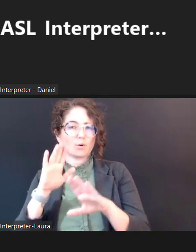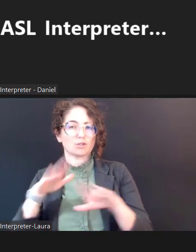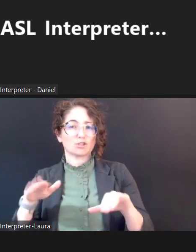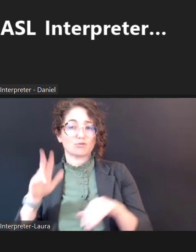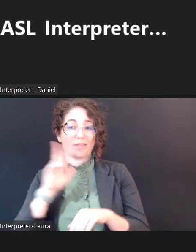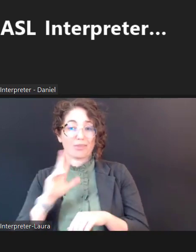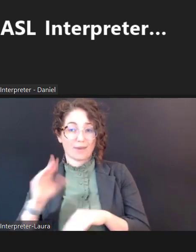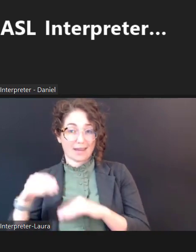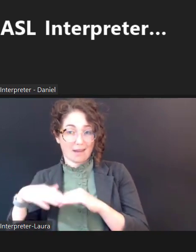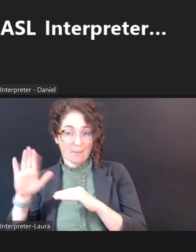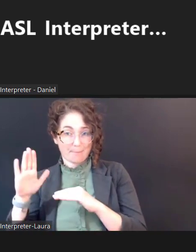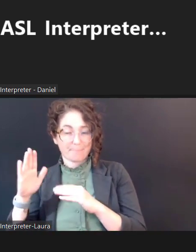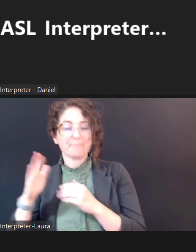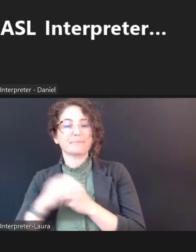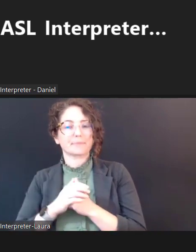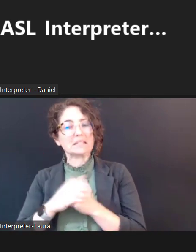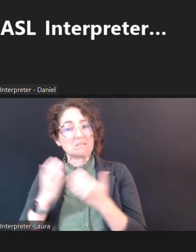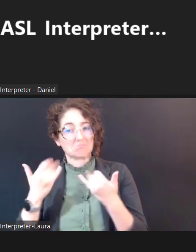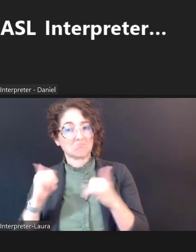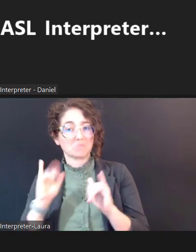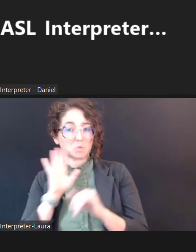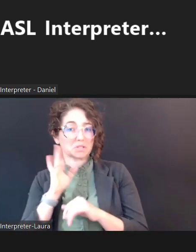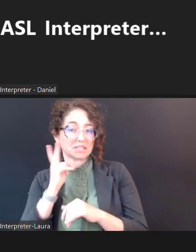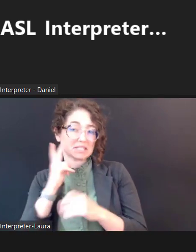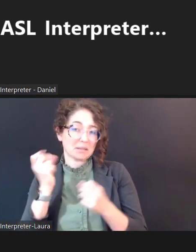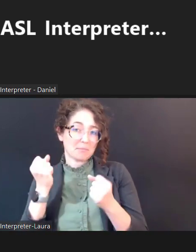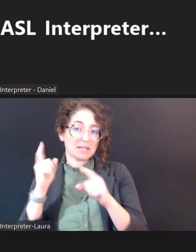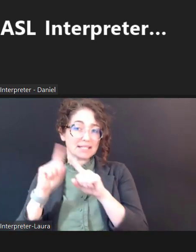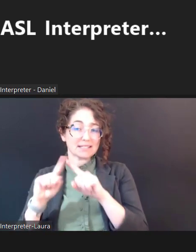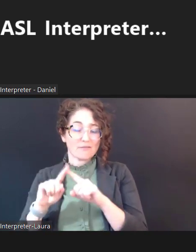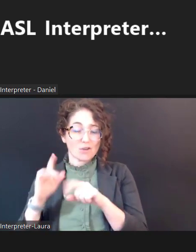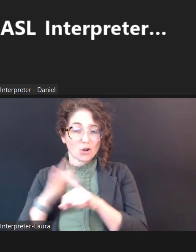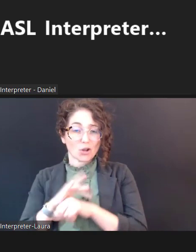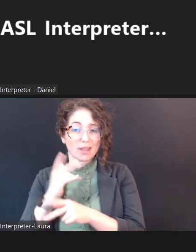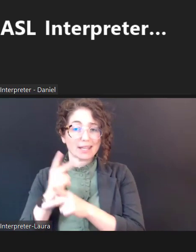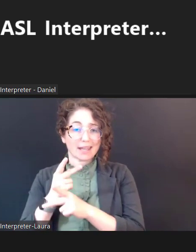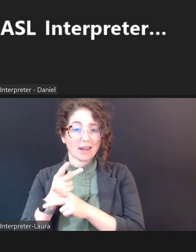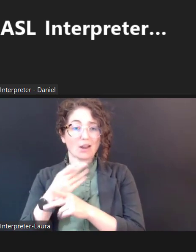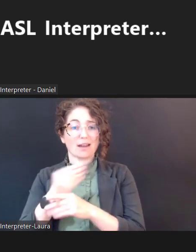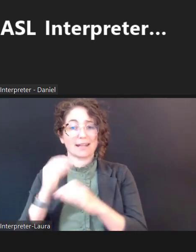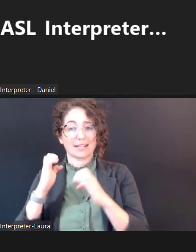which you will see in early care and education settings or providers using.